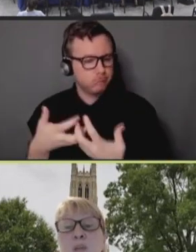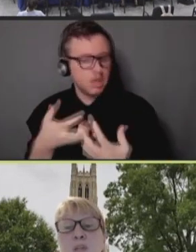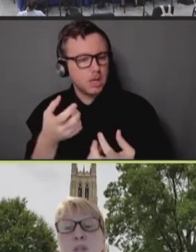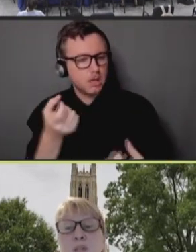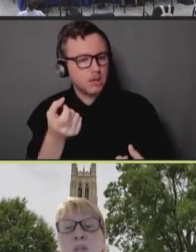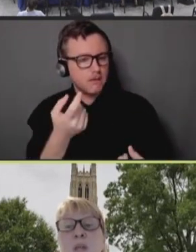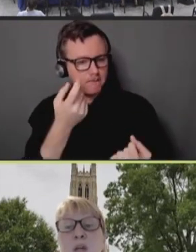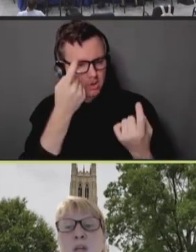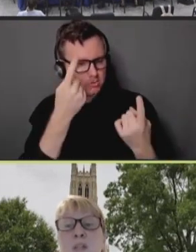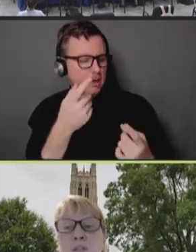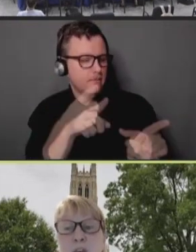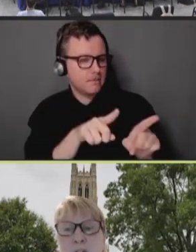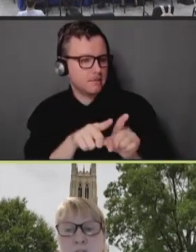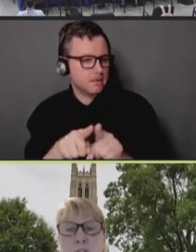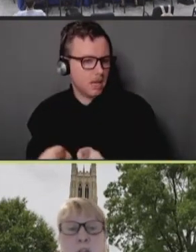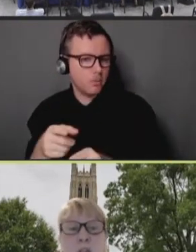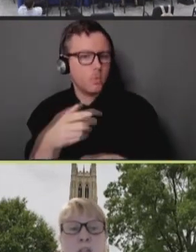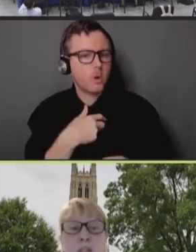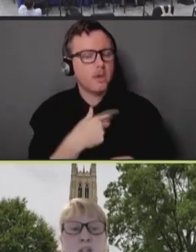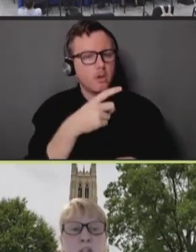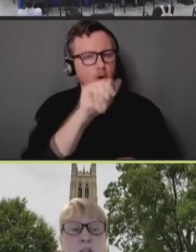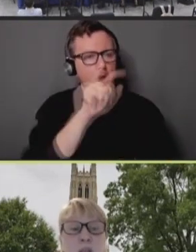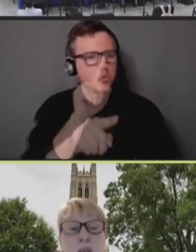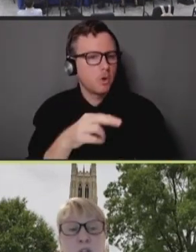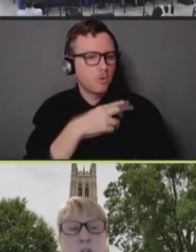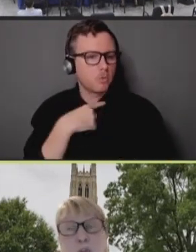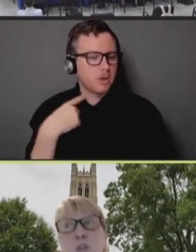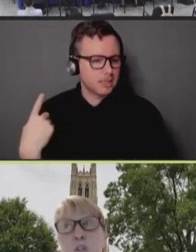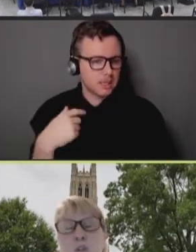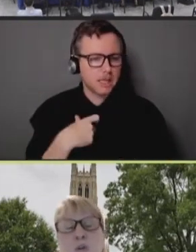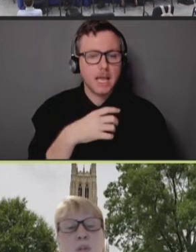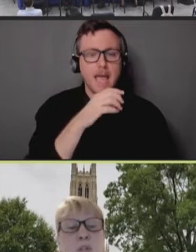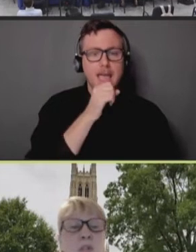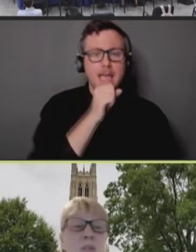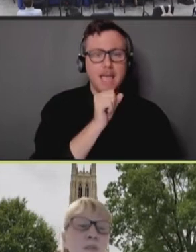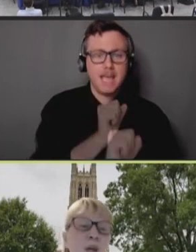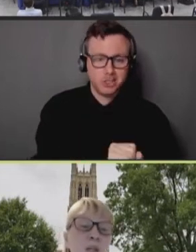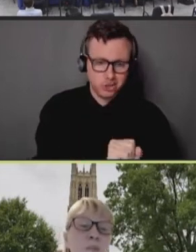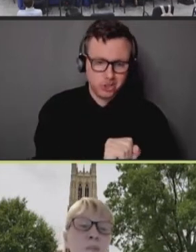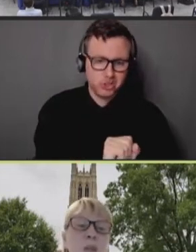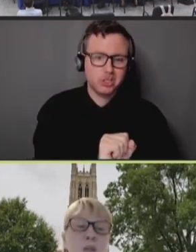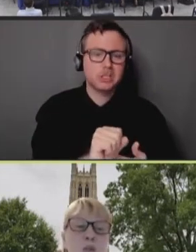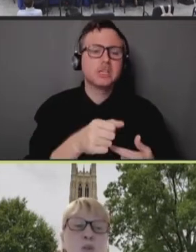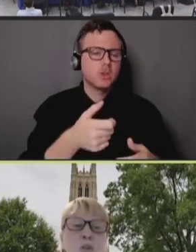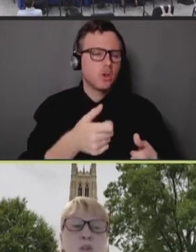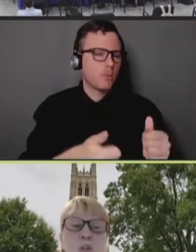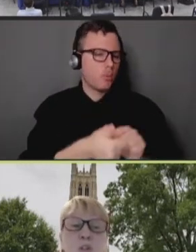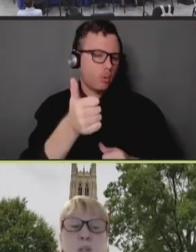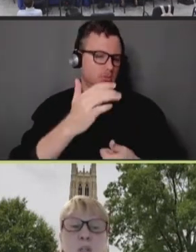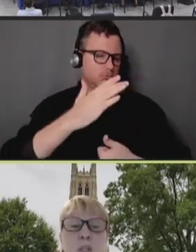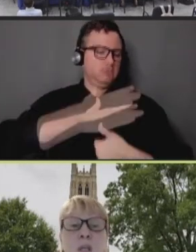disease risk factors such as aging, which is the strongest factor, certain genes and